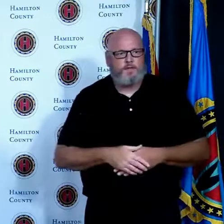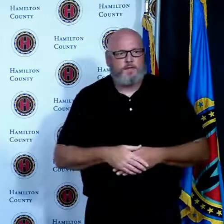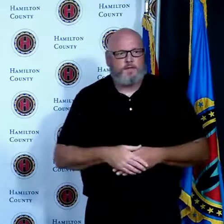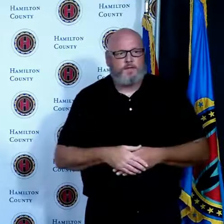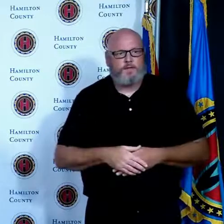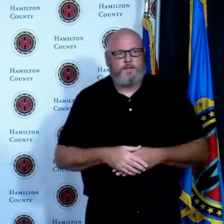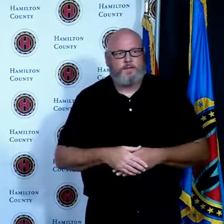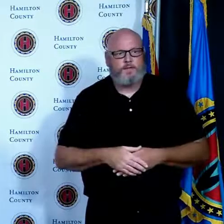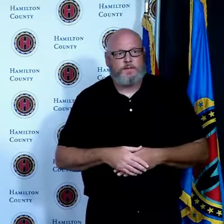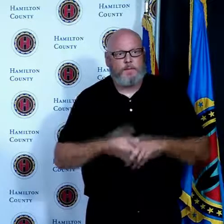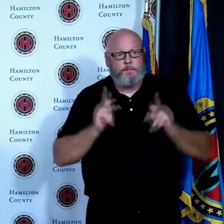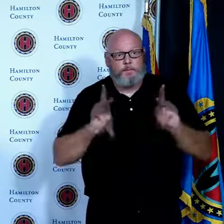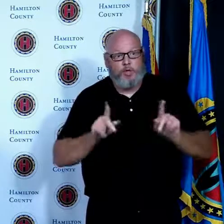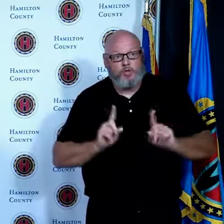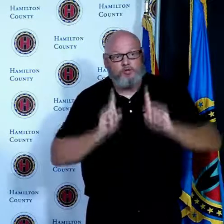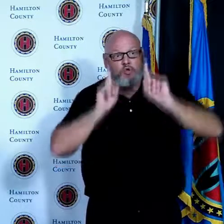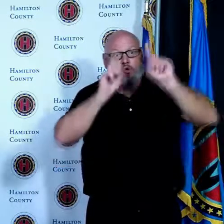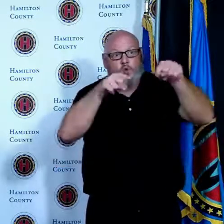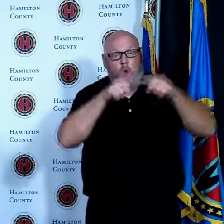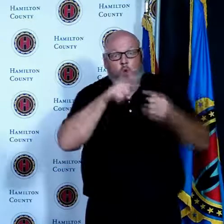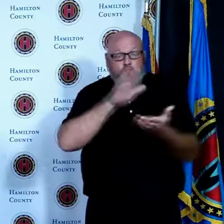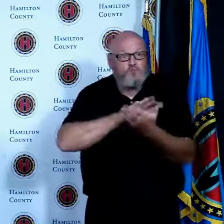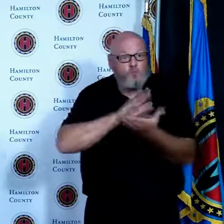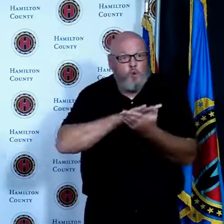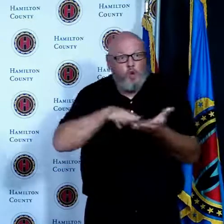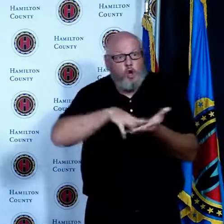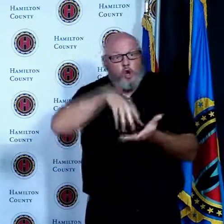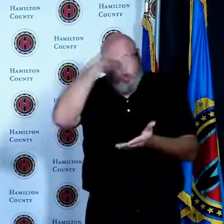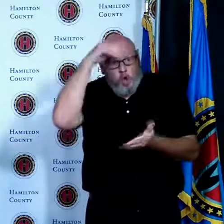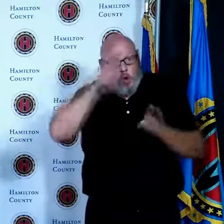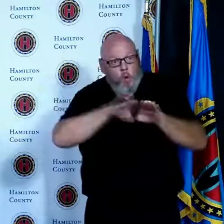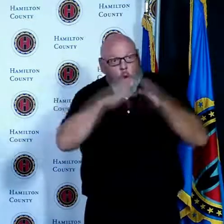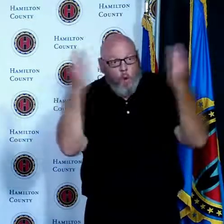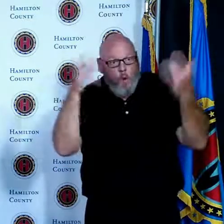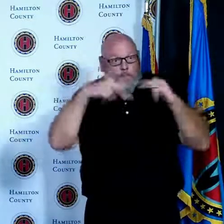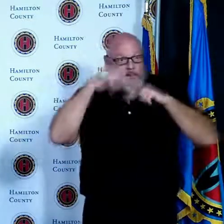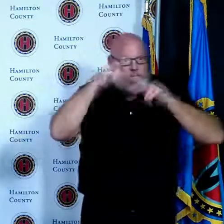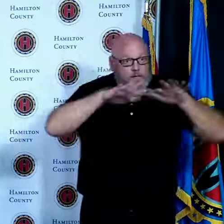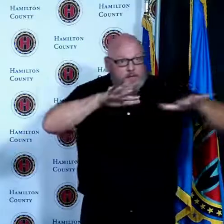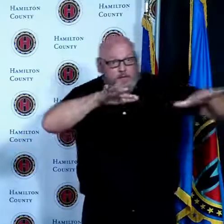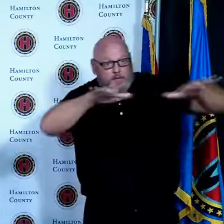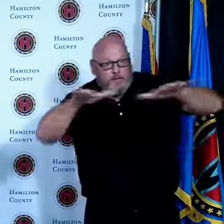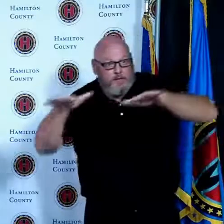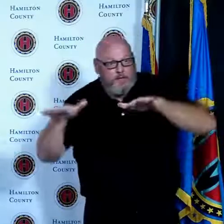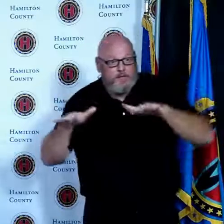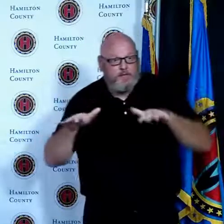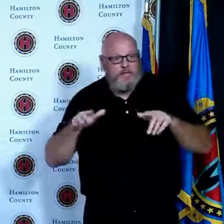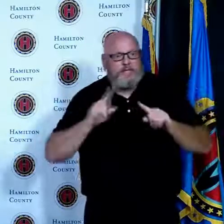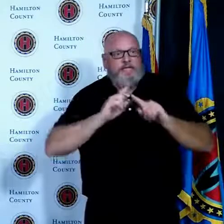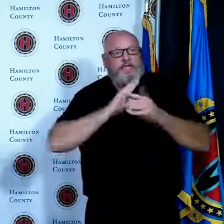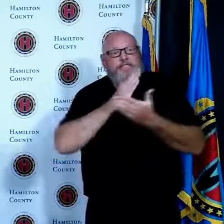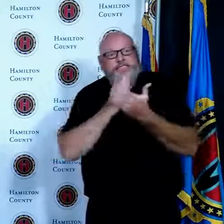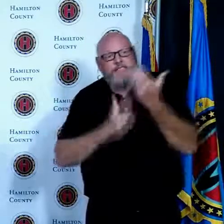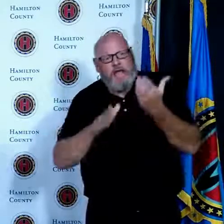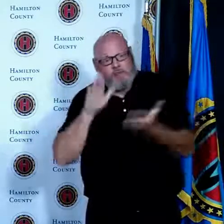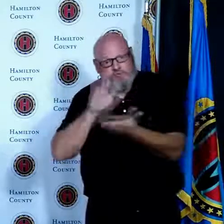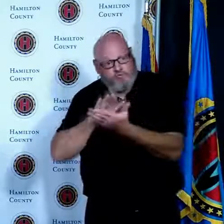and a lot of these schools have different measures in place masks some of them are doing different types of cleaning I've heard